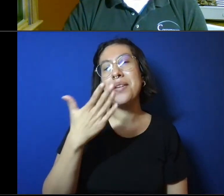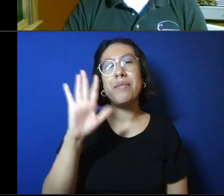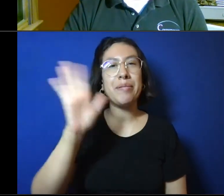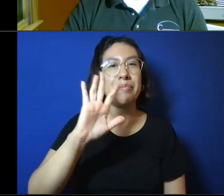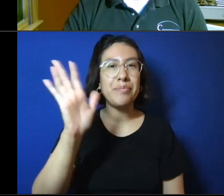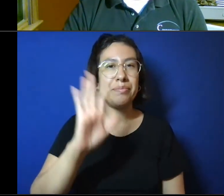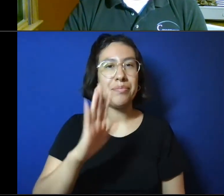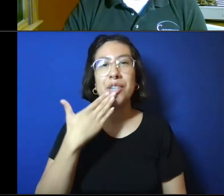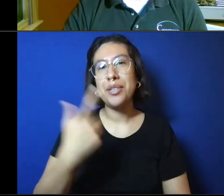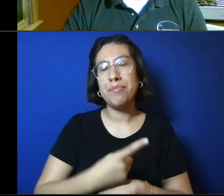Have a good one.